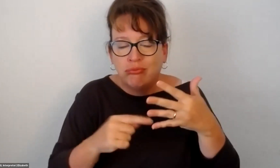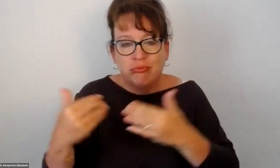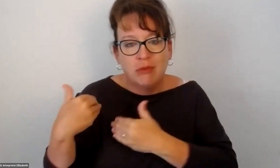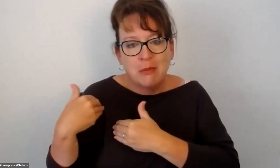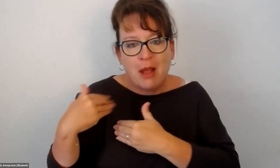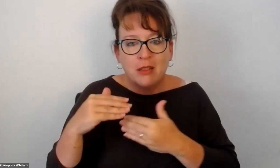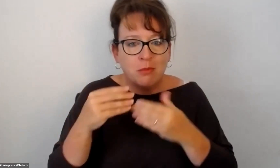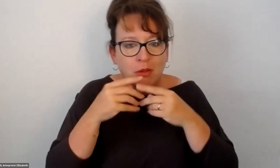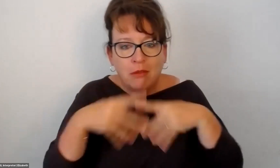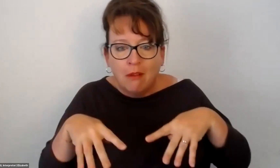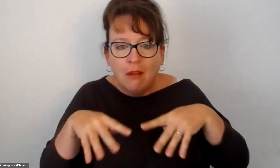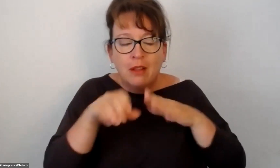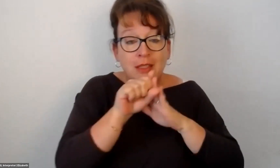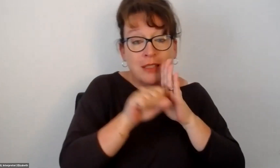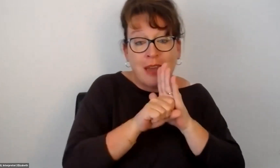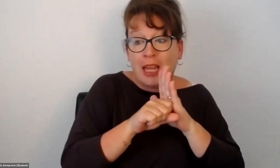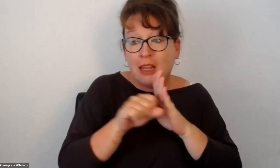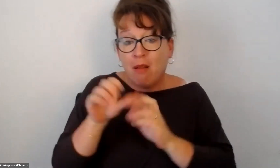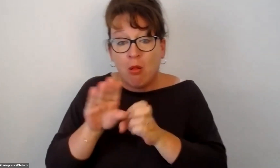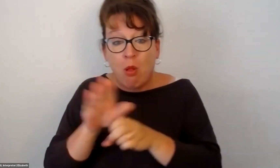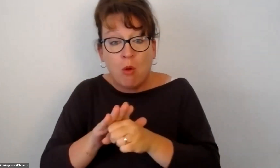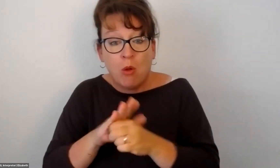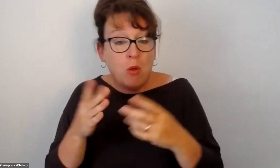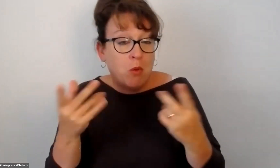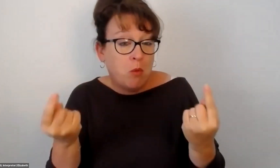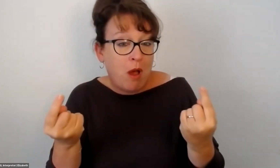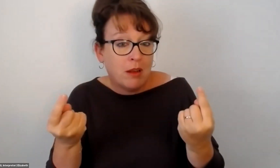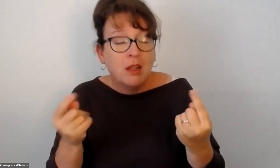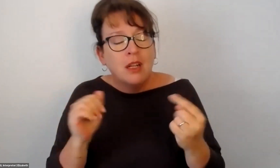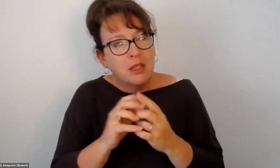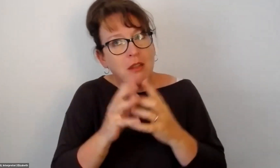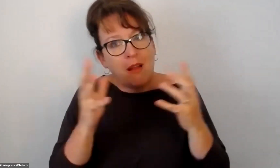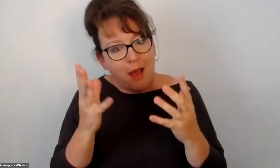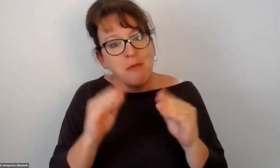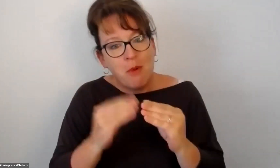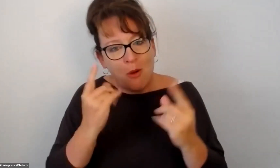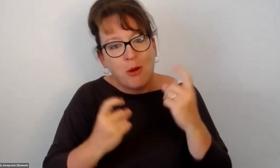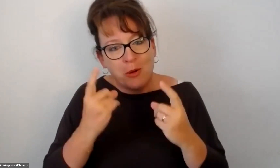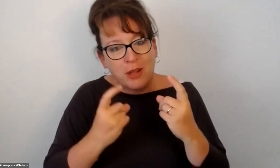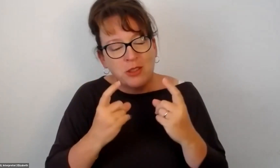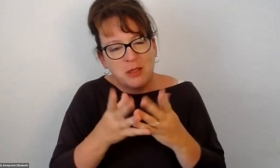incorporating into the Clean Port Program. And we've done that, including most recently, through